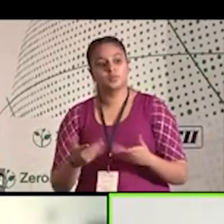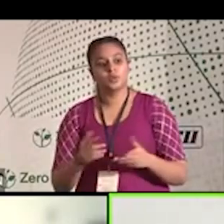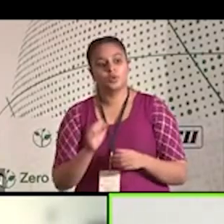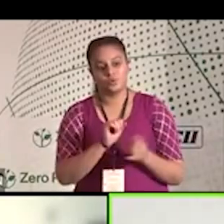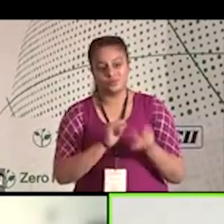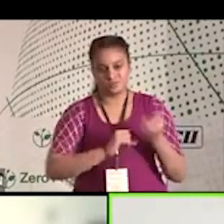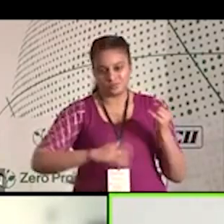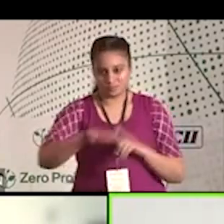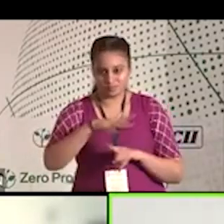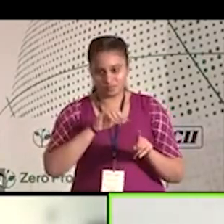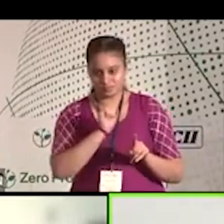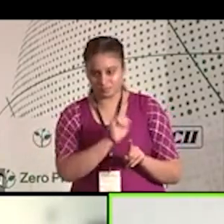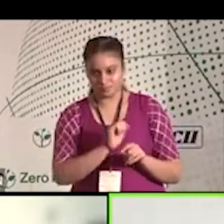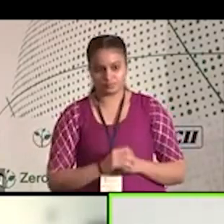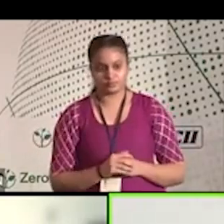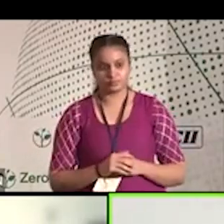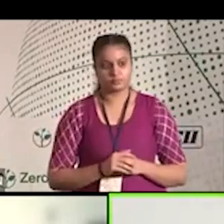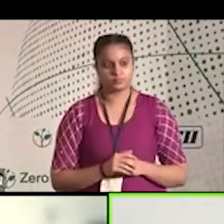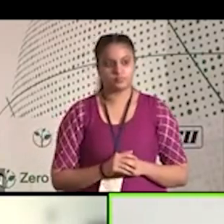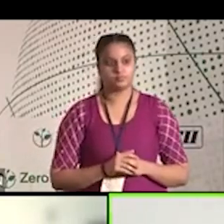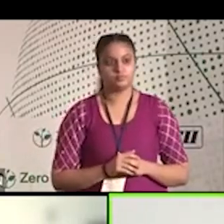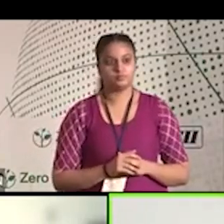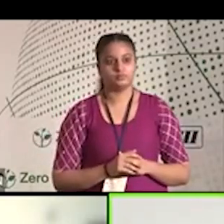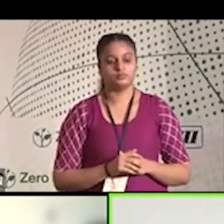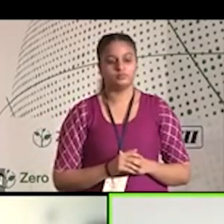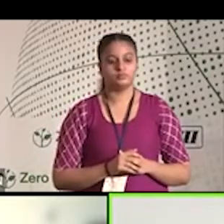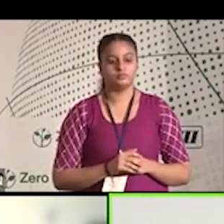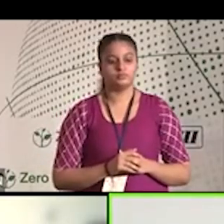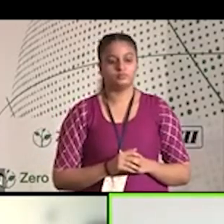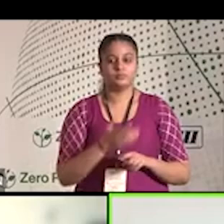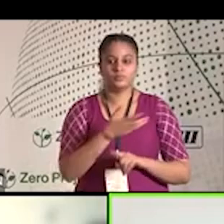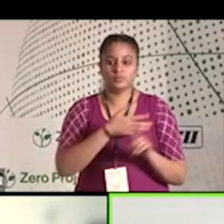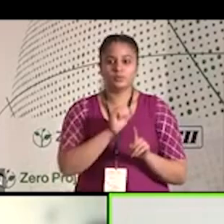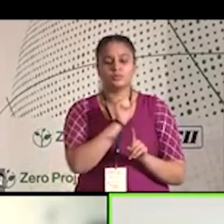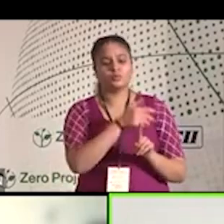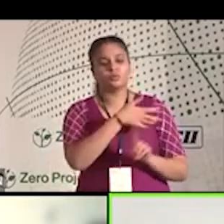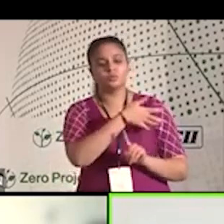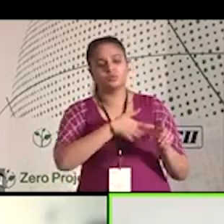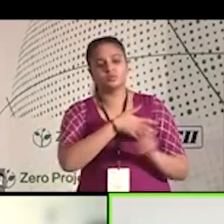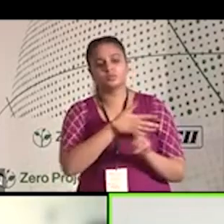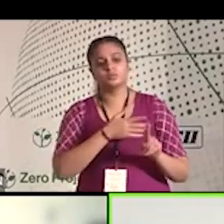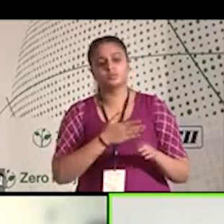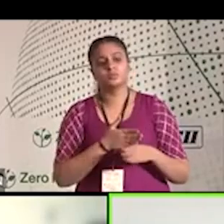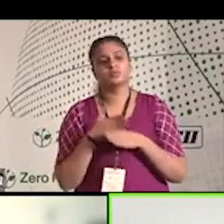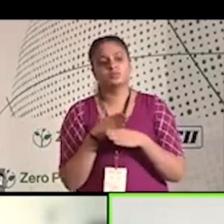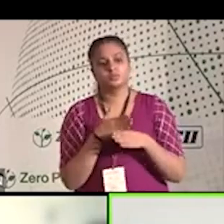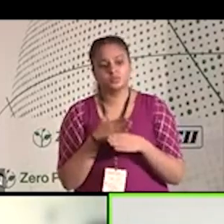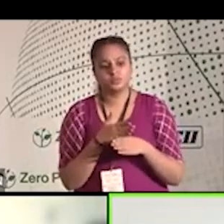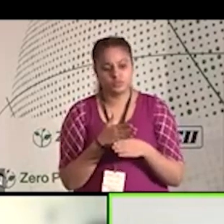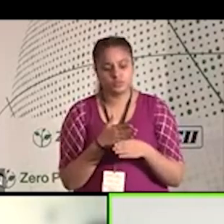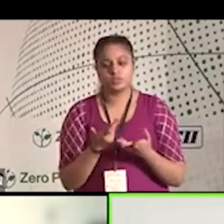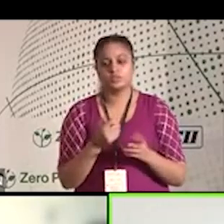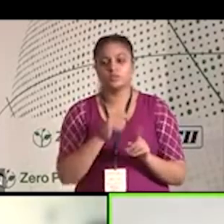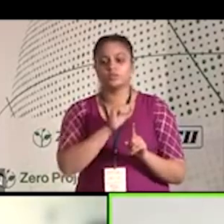So coming from the legal background, shared what are certain general patterns of exclusion that you've observed in your clients